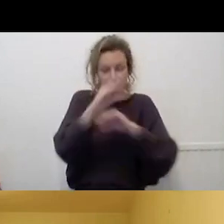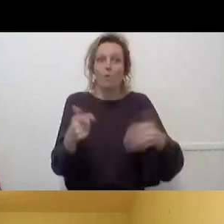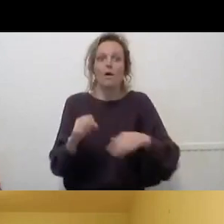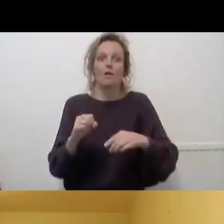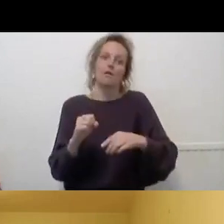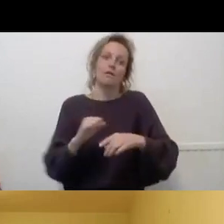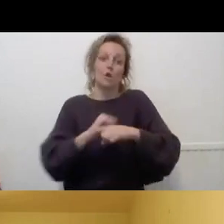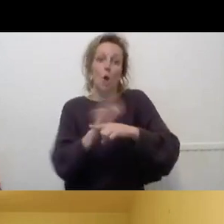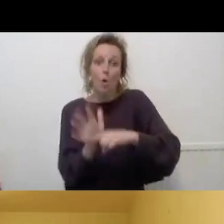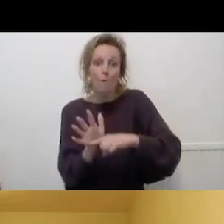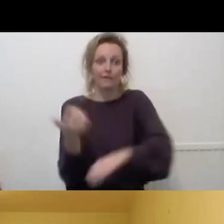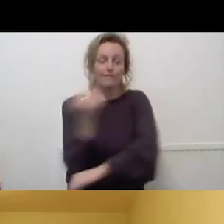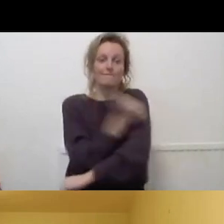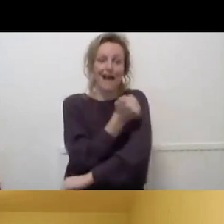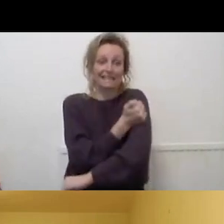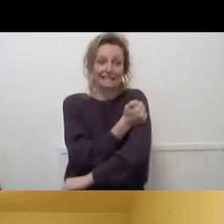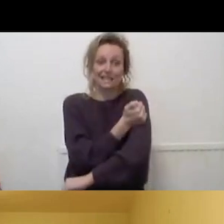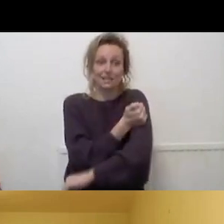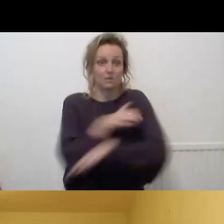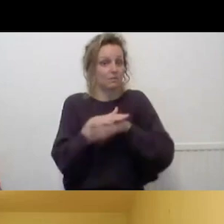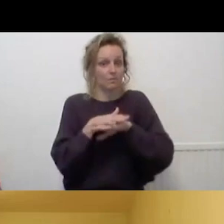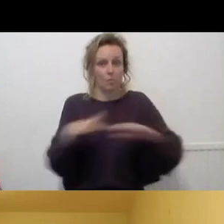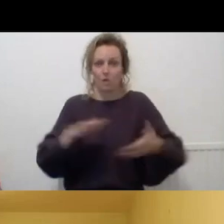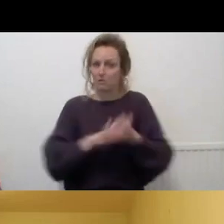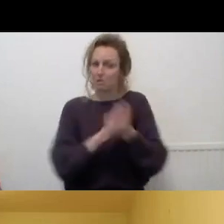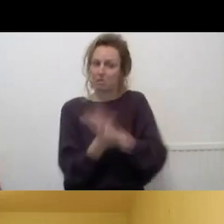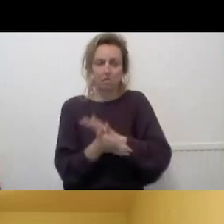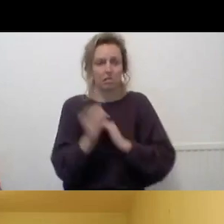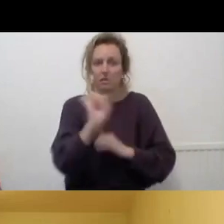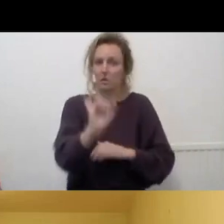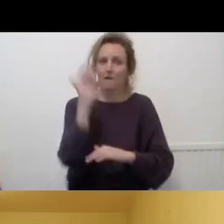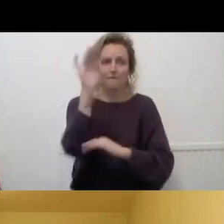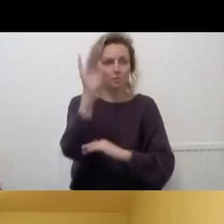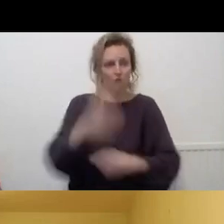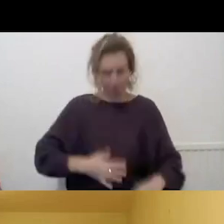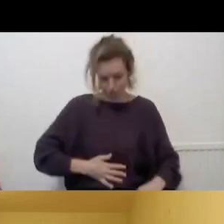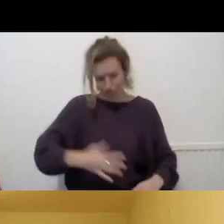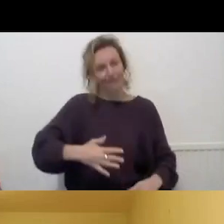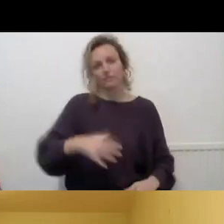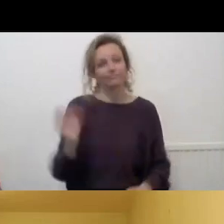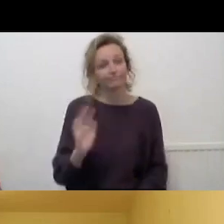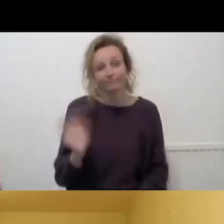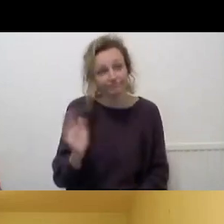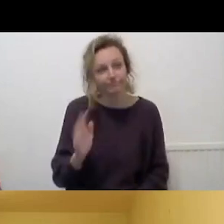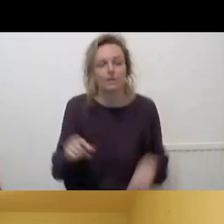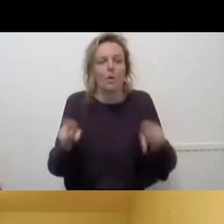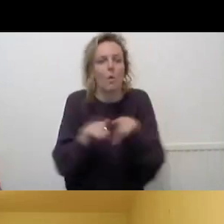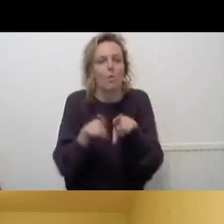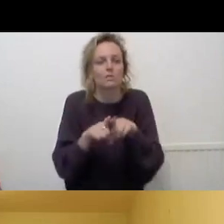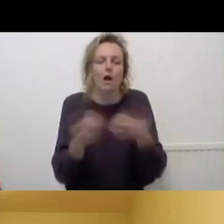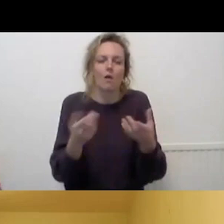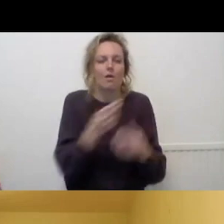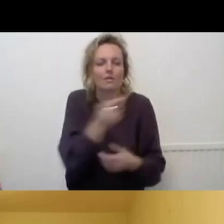do not contain a chip that will trackers. We also really need to know what the vaccine is made from.